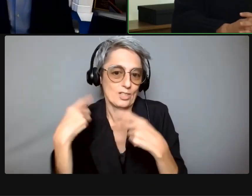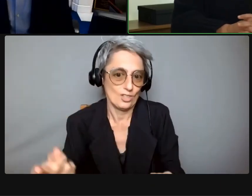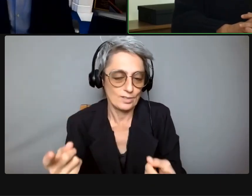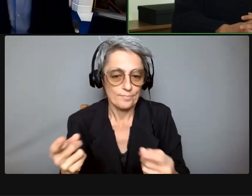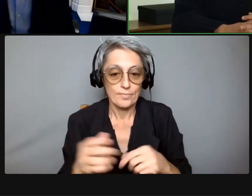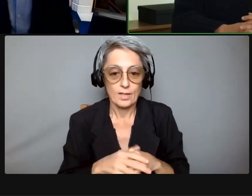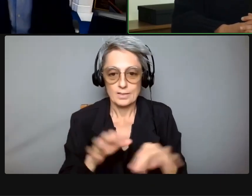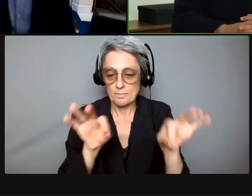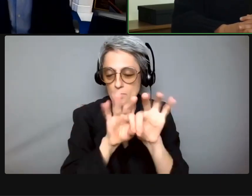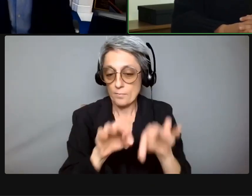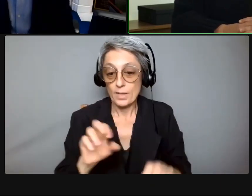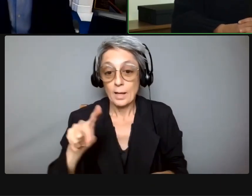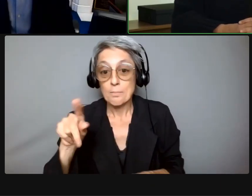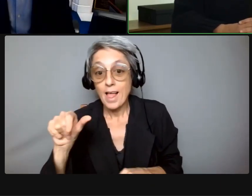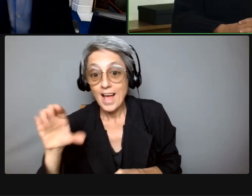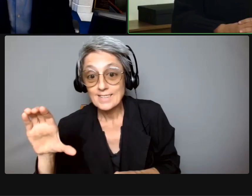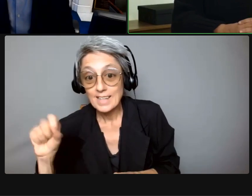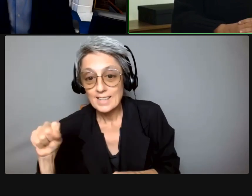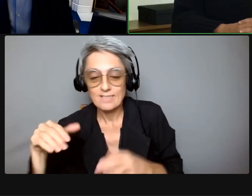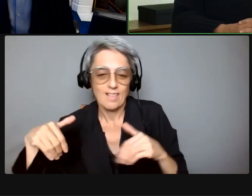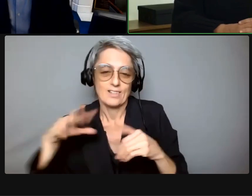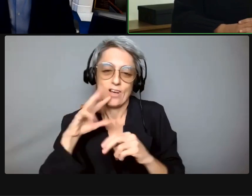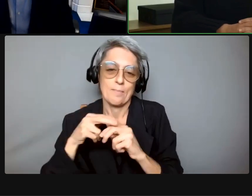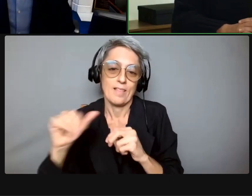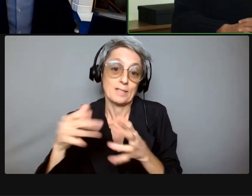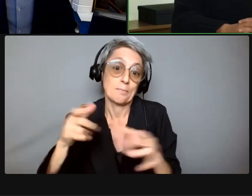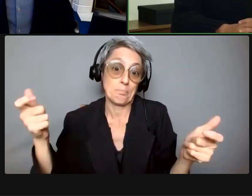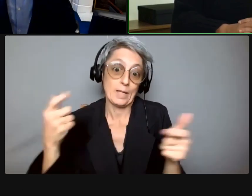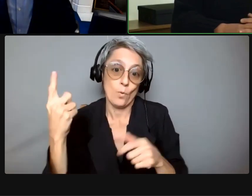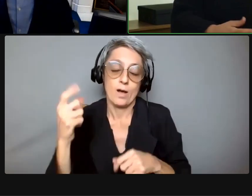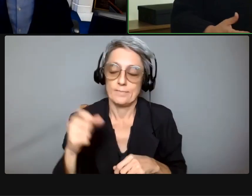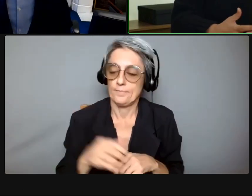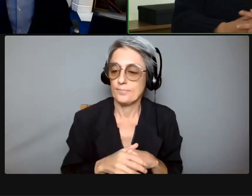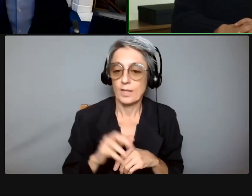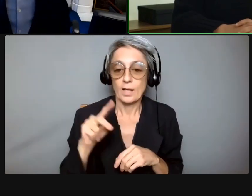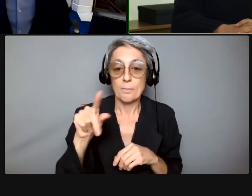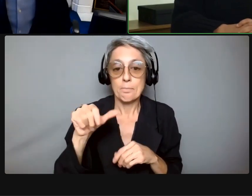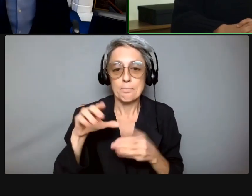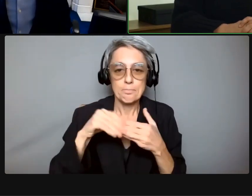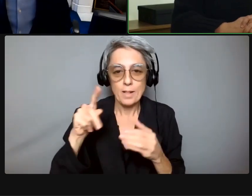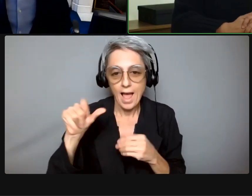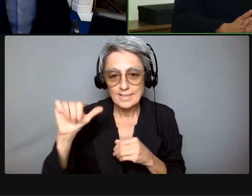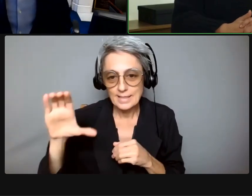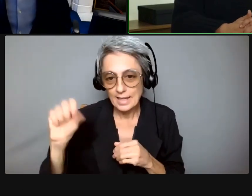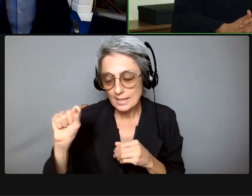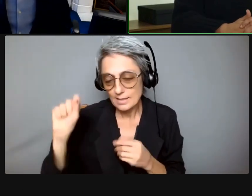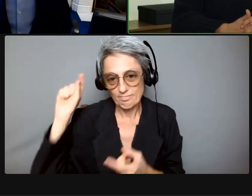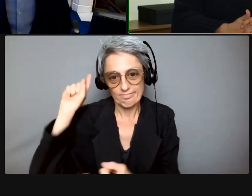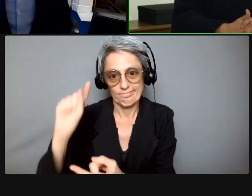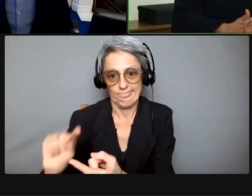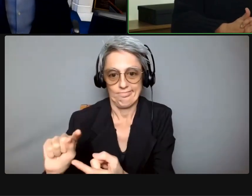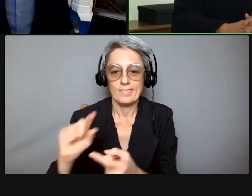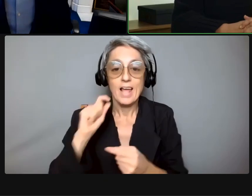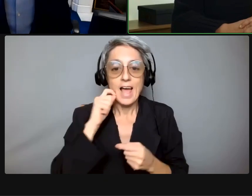That's a huge one to cutting down on plastics. You know, Apple's committed to removing all plastic